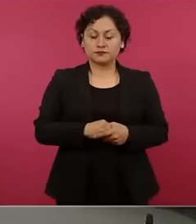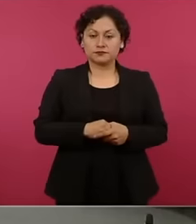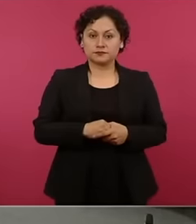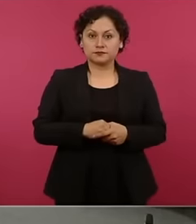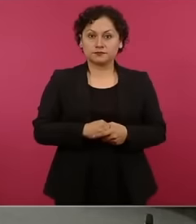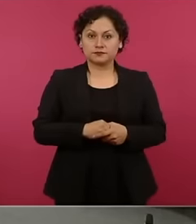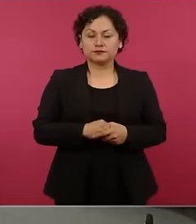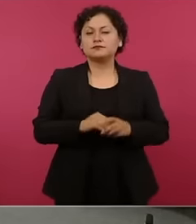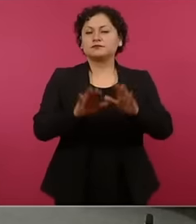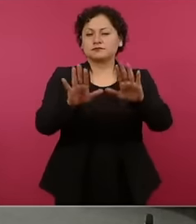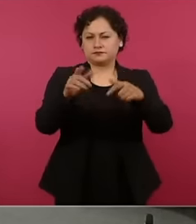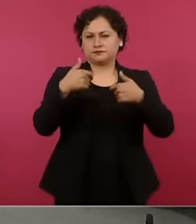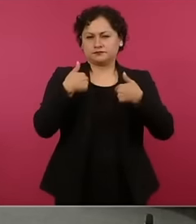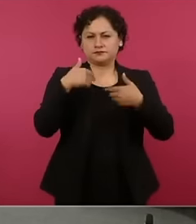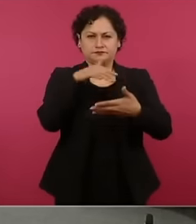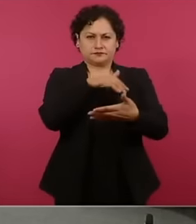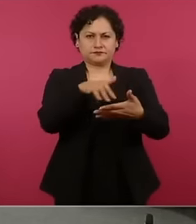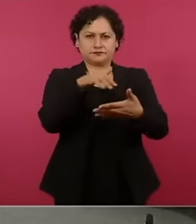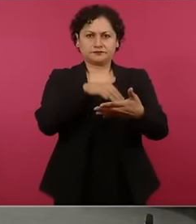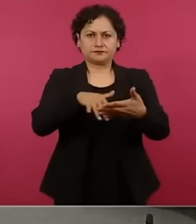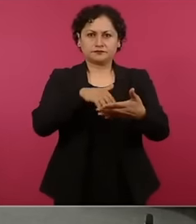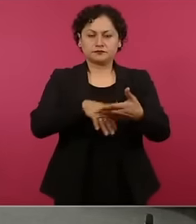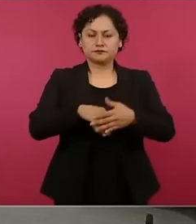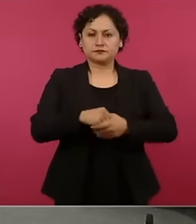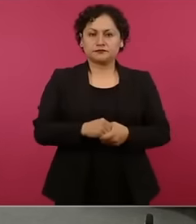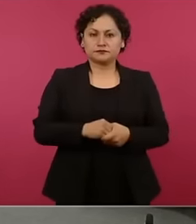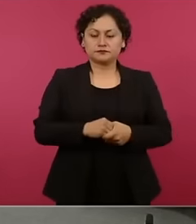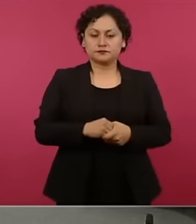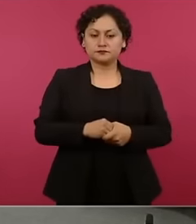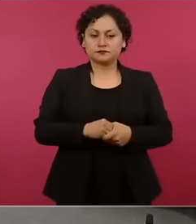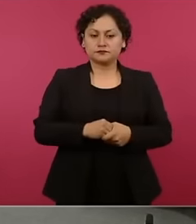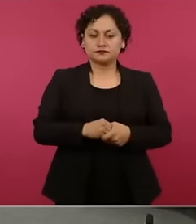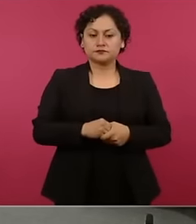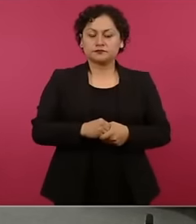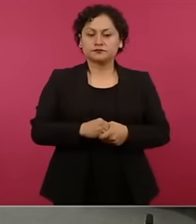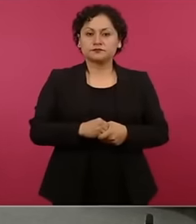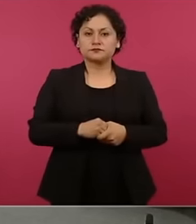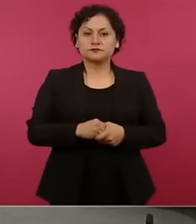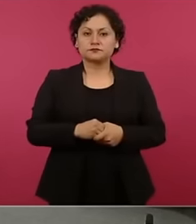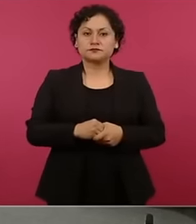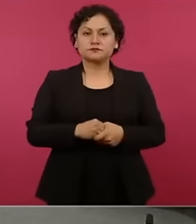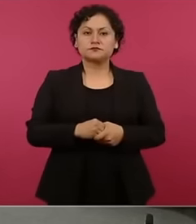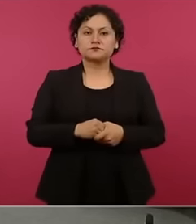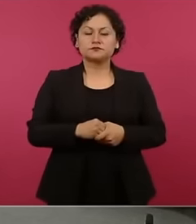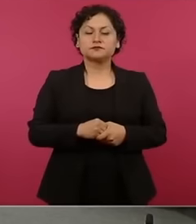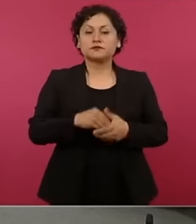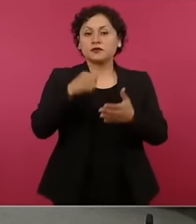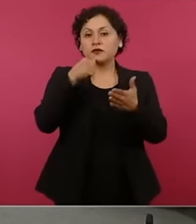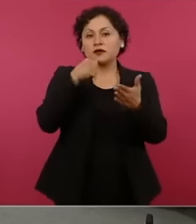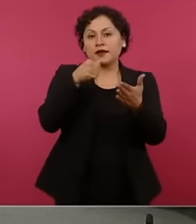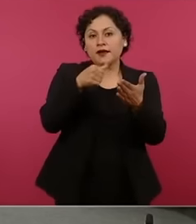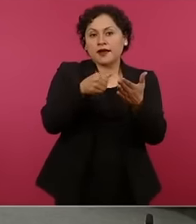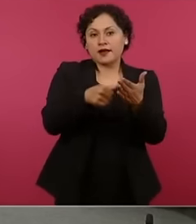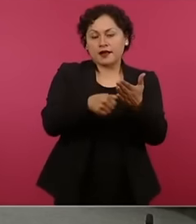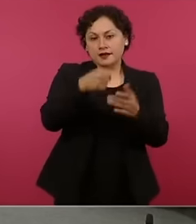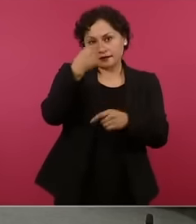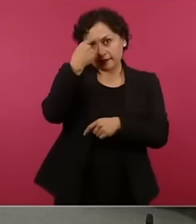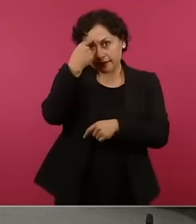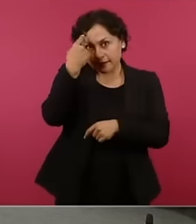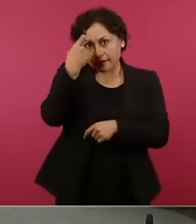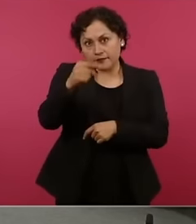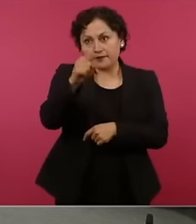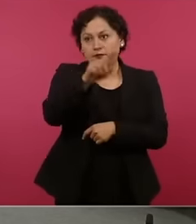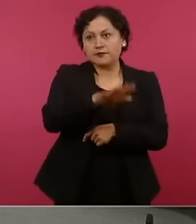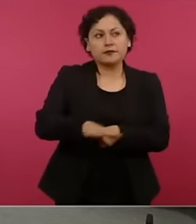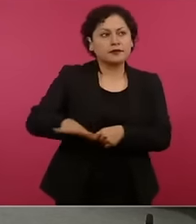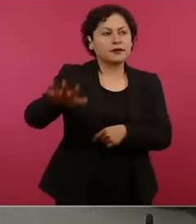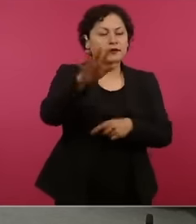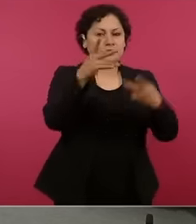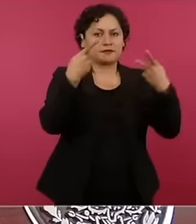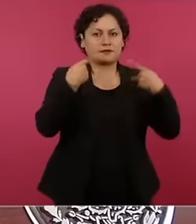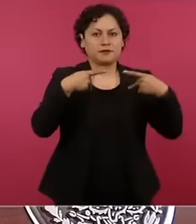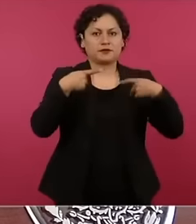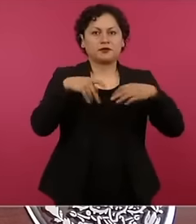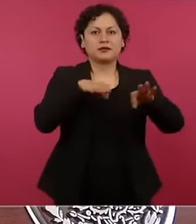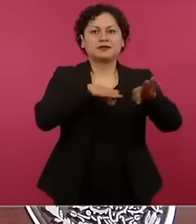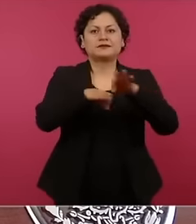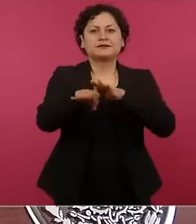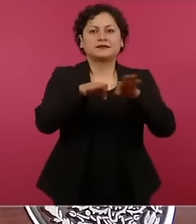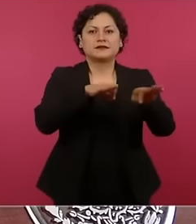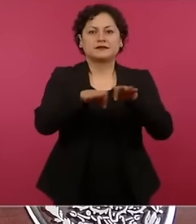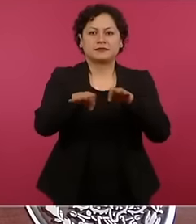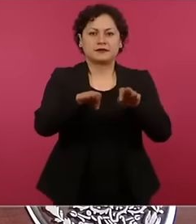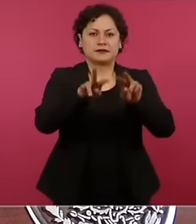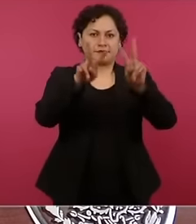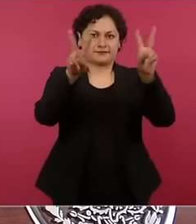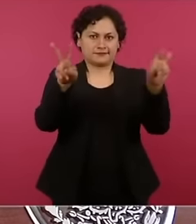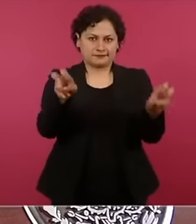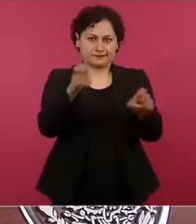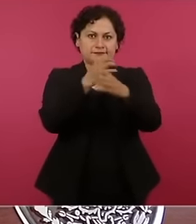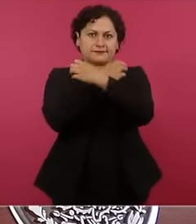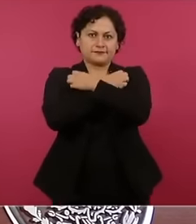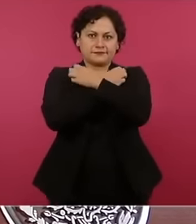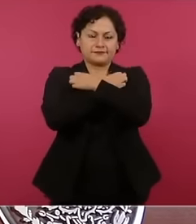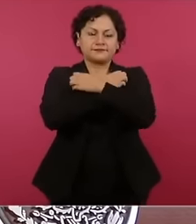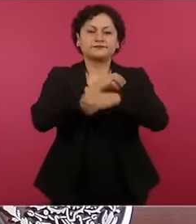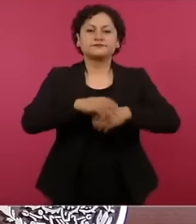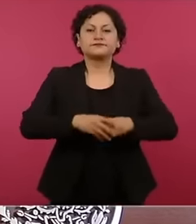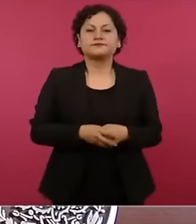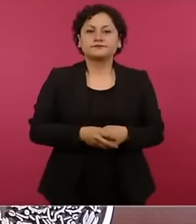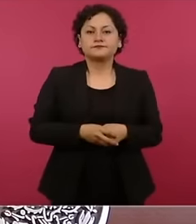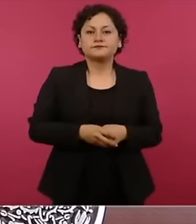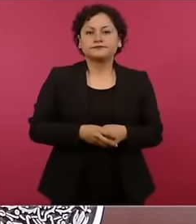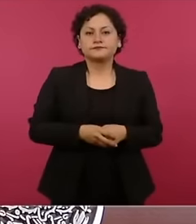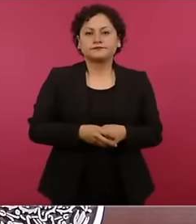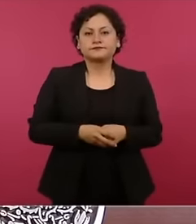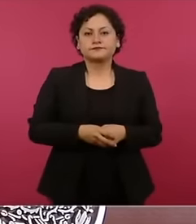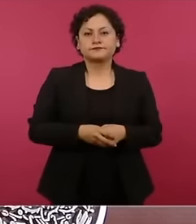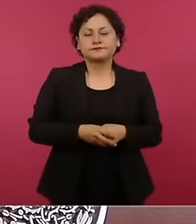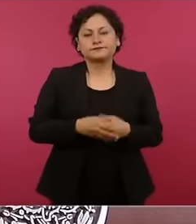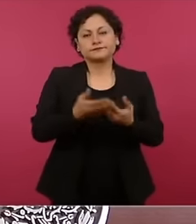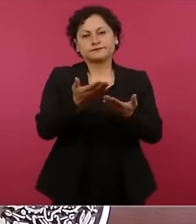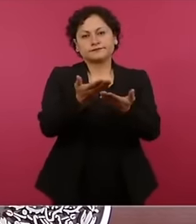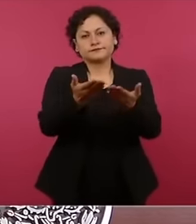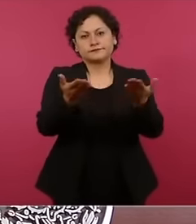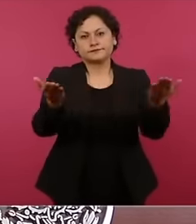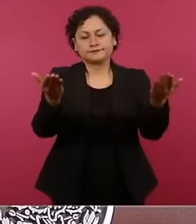I read it a short letter to the education workers dear teachers And